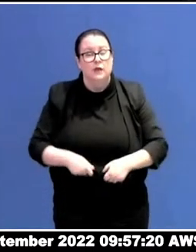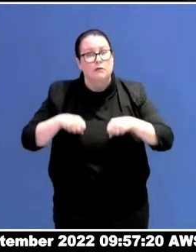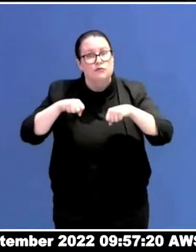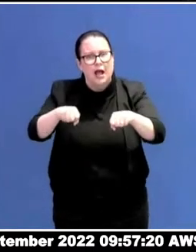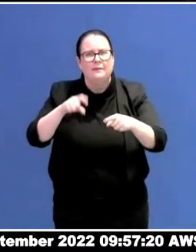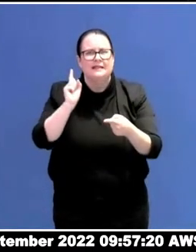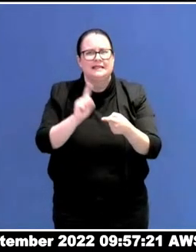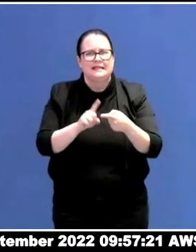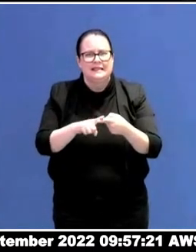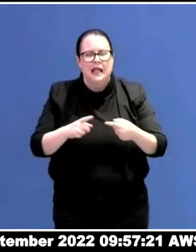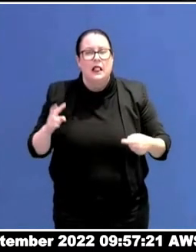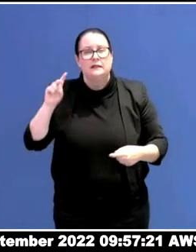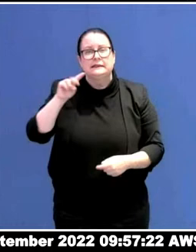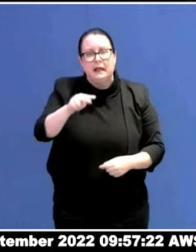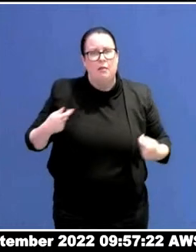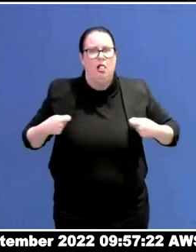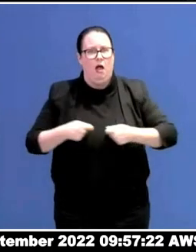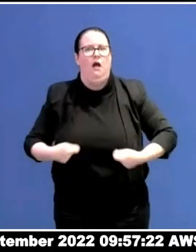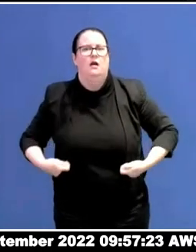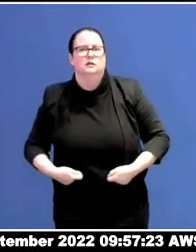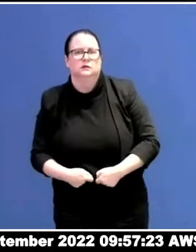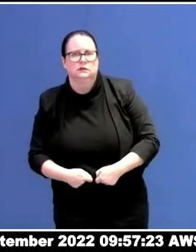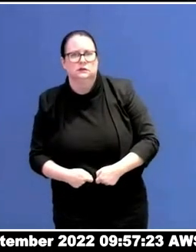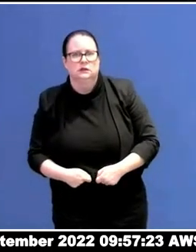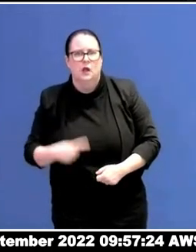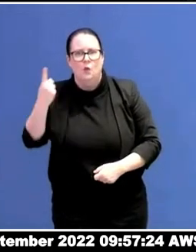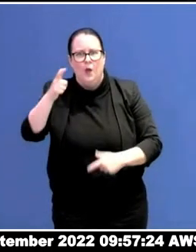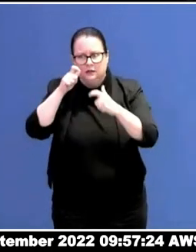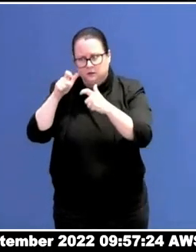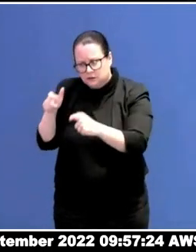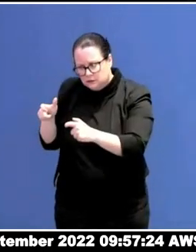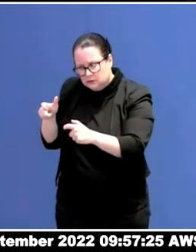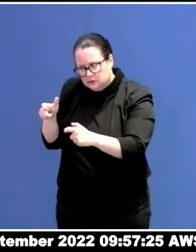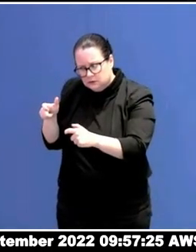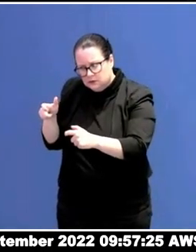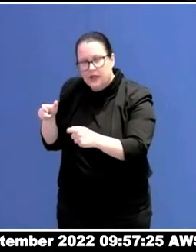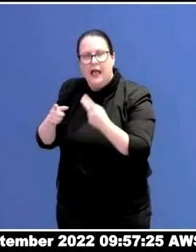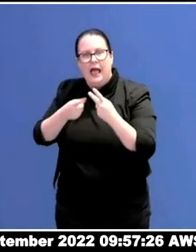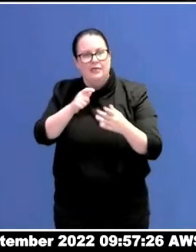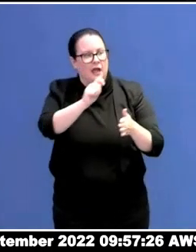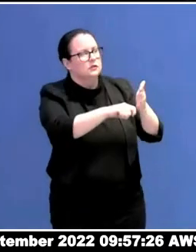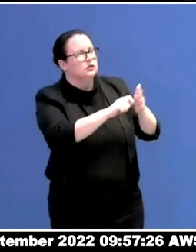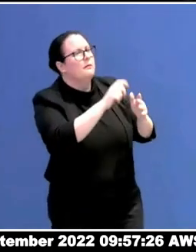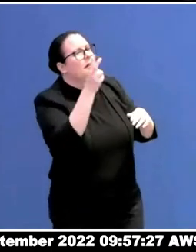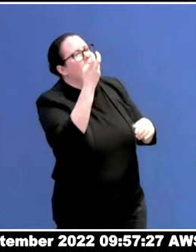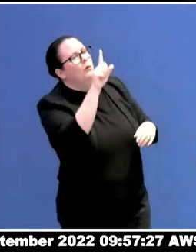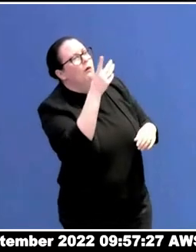a harness as well and one of us had to watch him while the other did the shopping and was looking for what was needed.